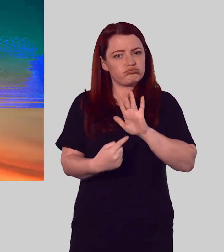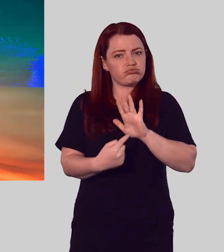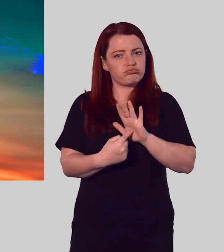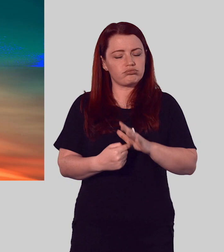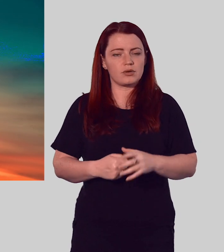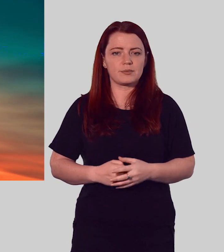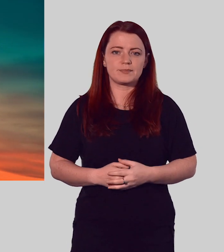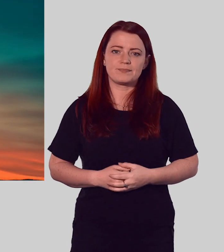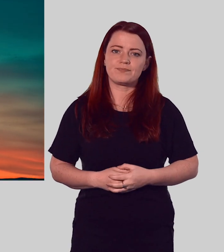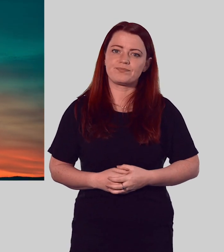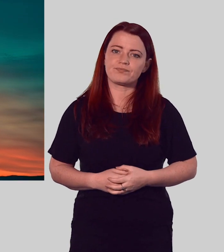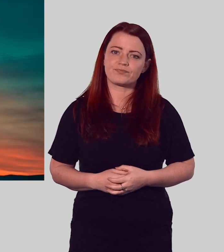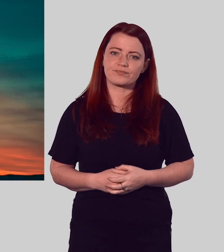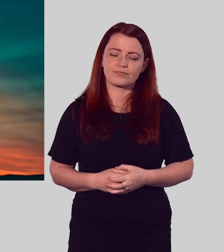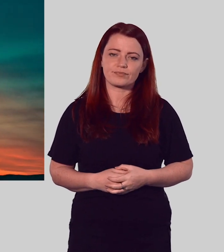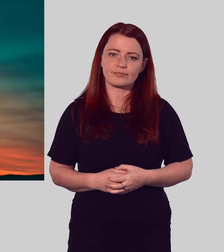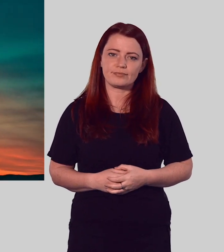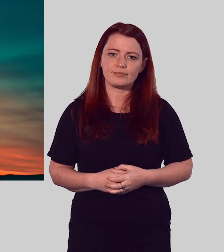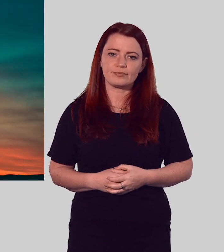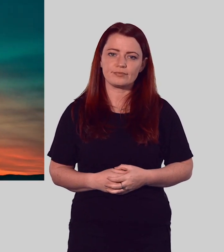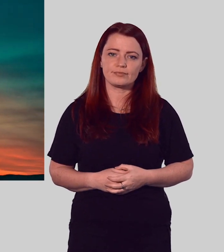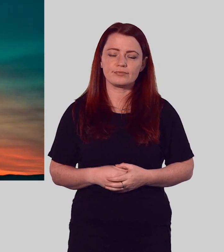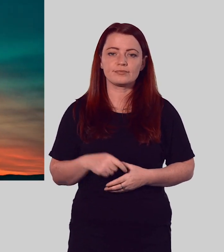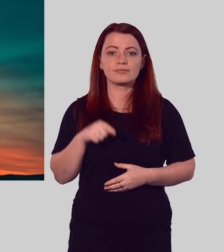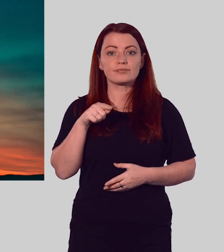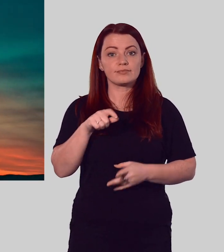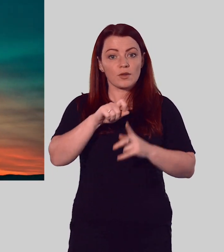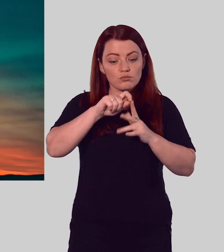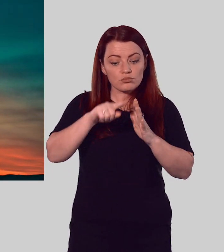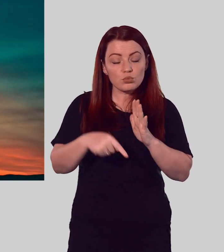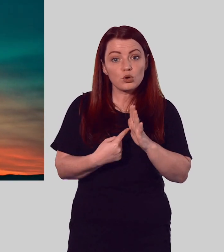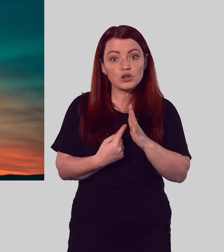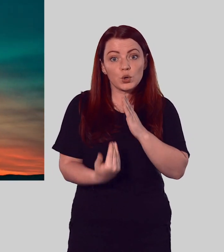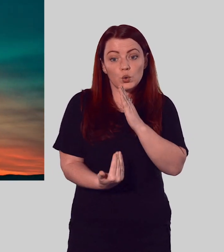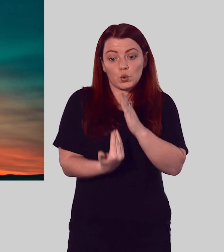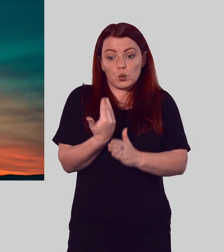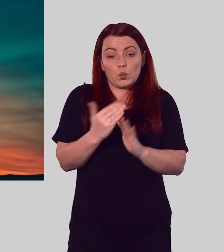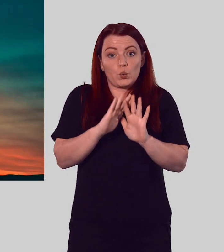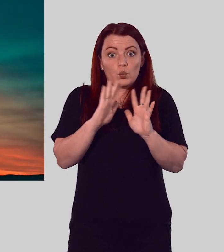So New World literally has been created during the pandemic phase,